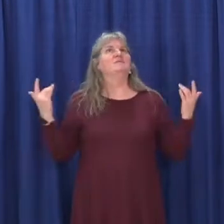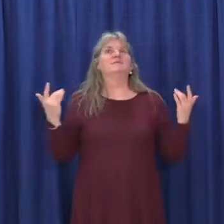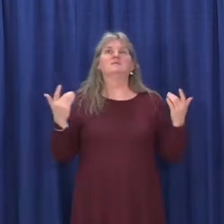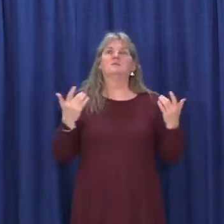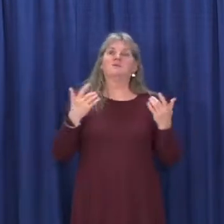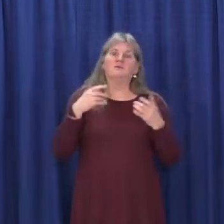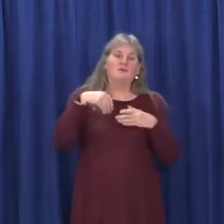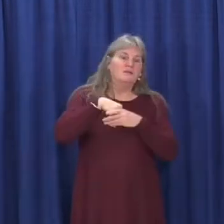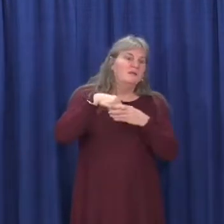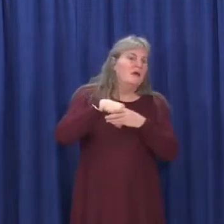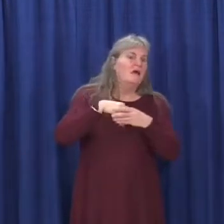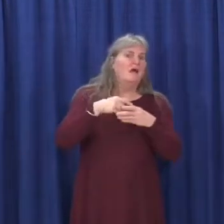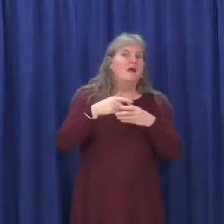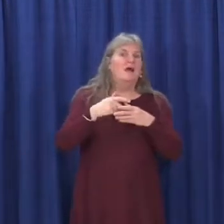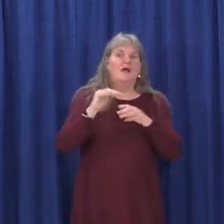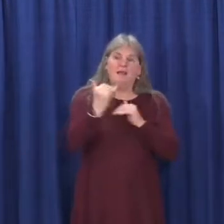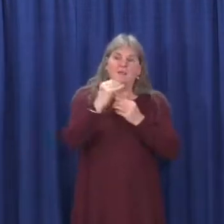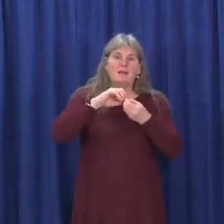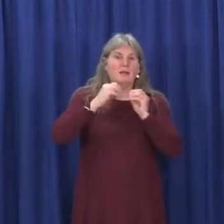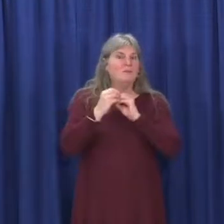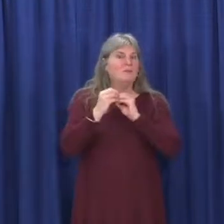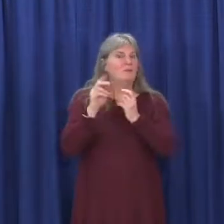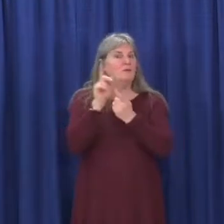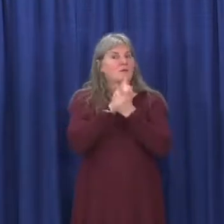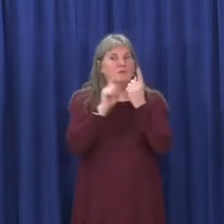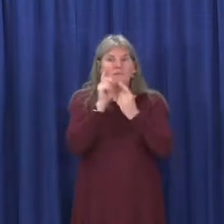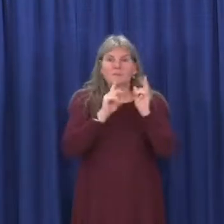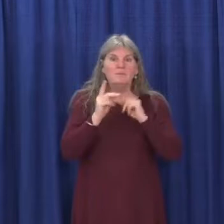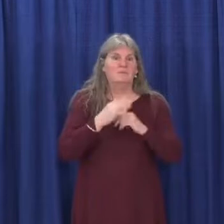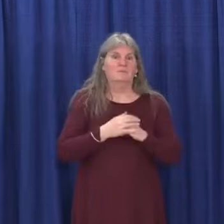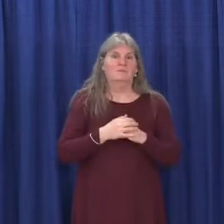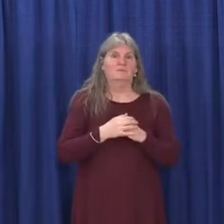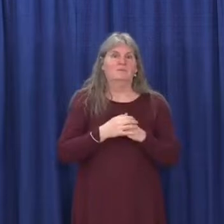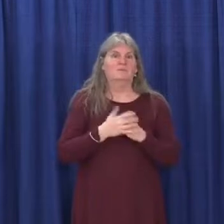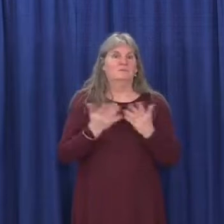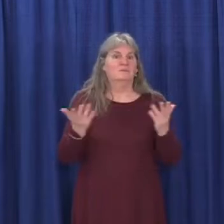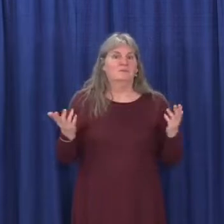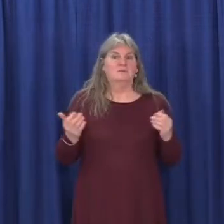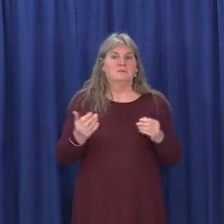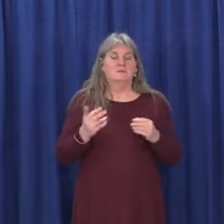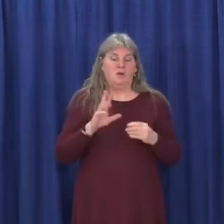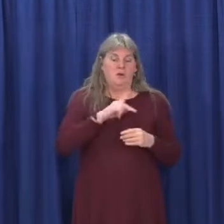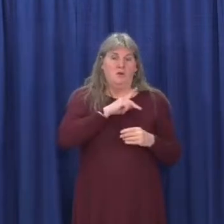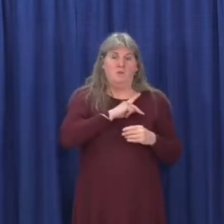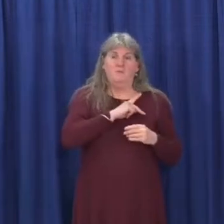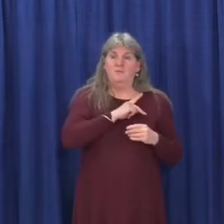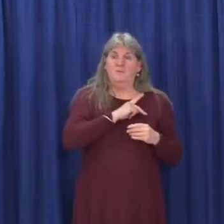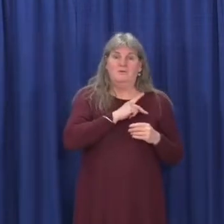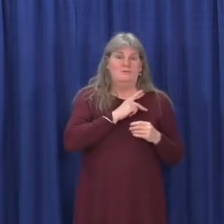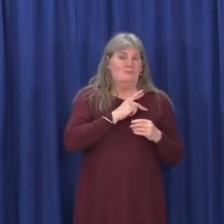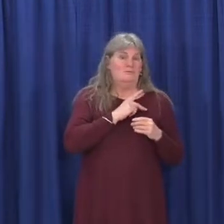of venue capacity, whichever is less. Keep your indoor personal gatherings to two-- to 10 people,